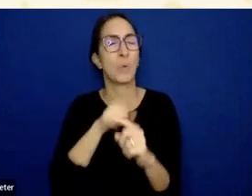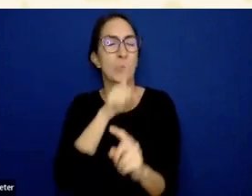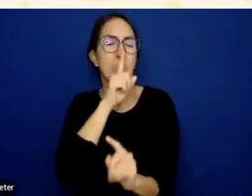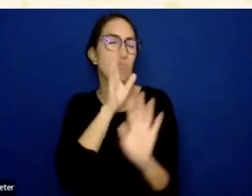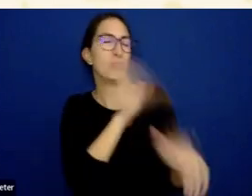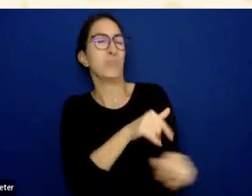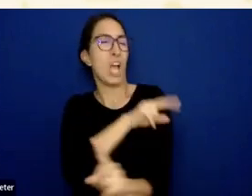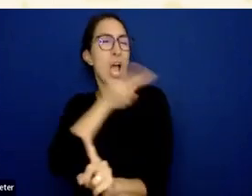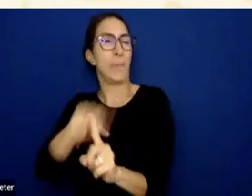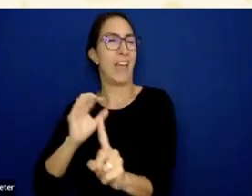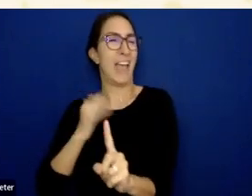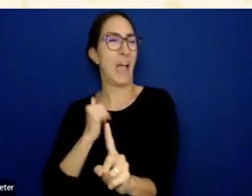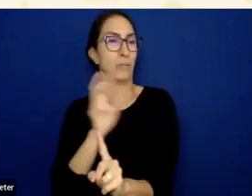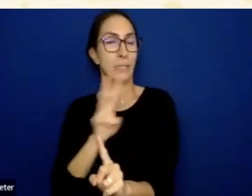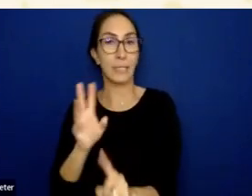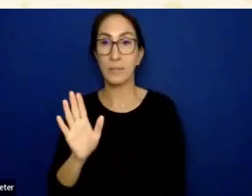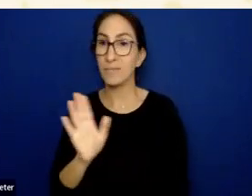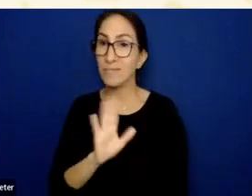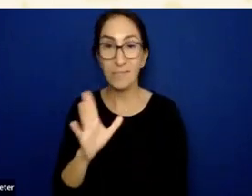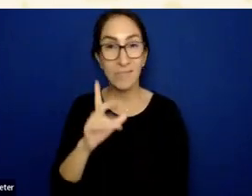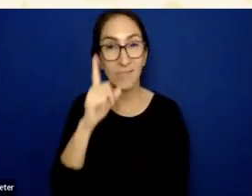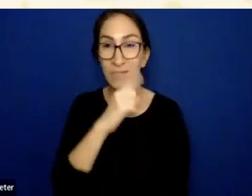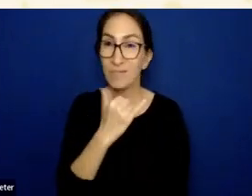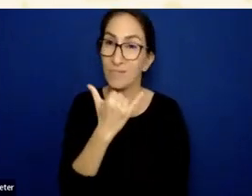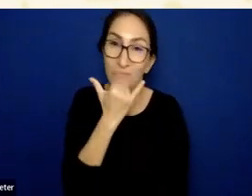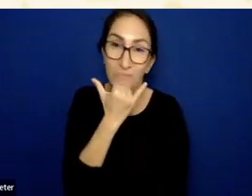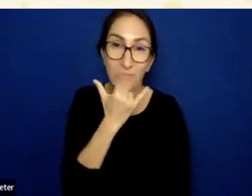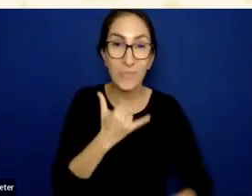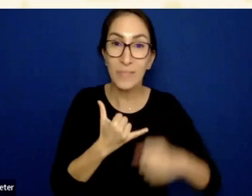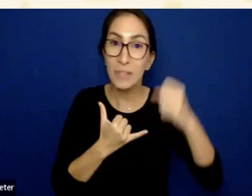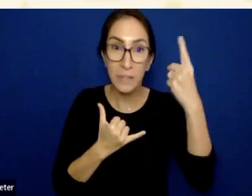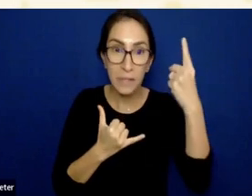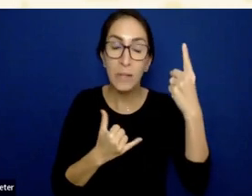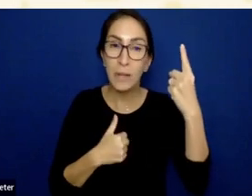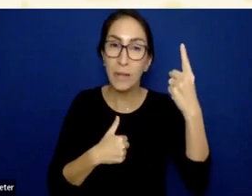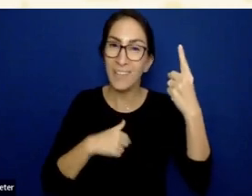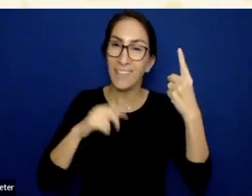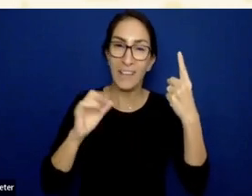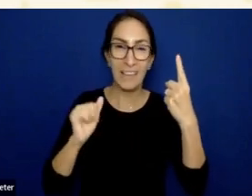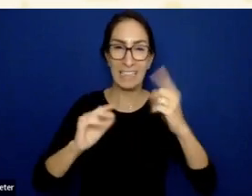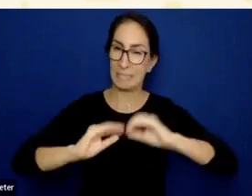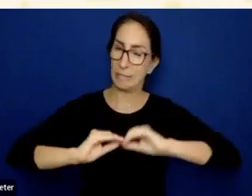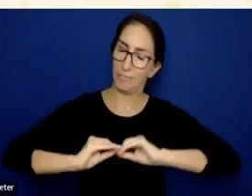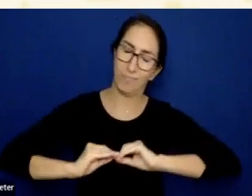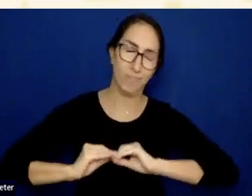It's a myth, right? But we need to be completely clear that we can create